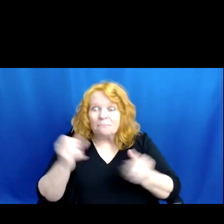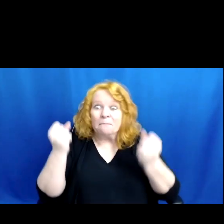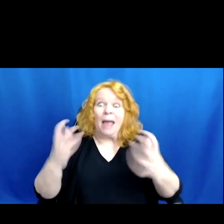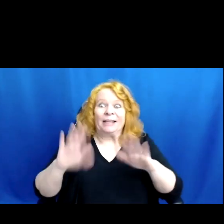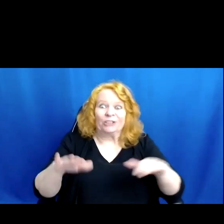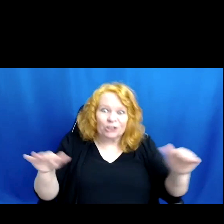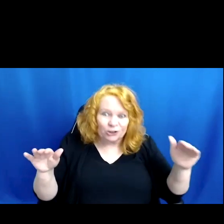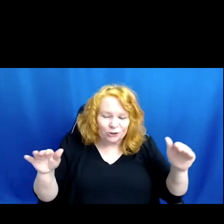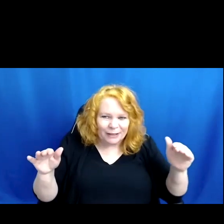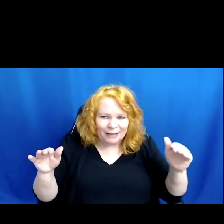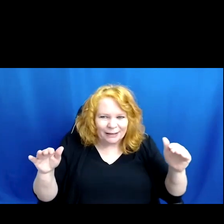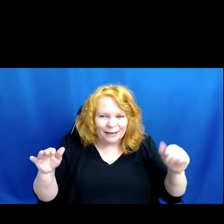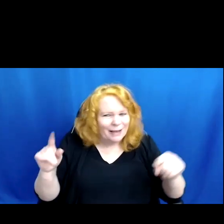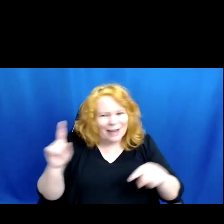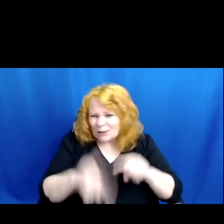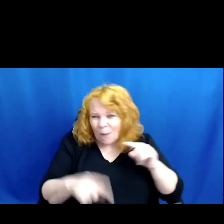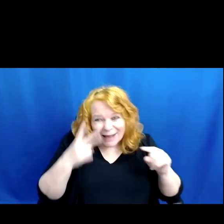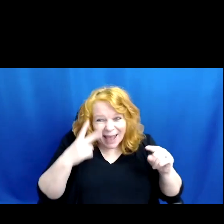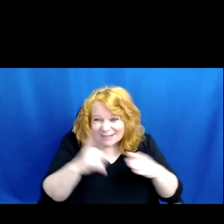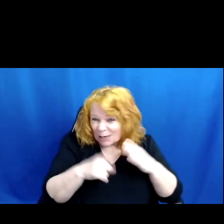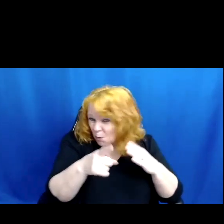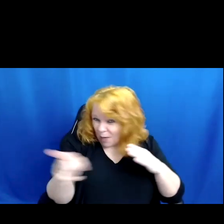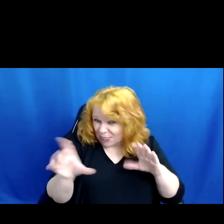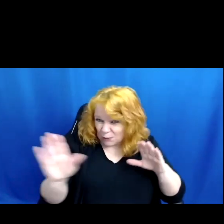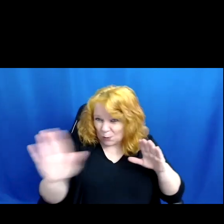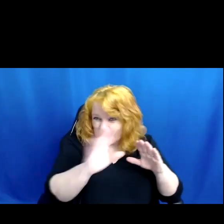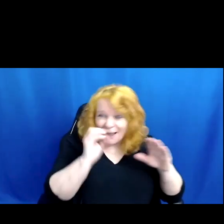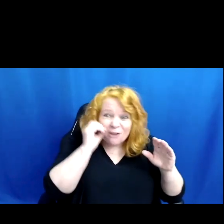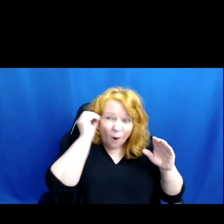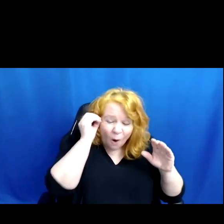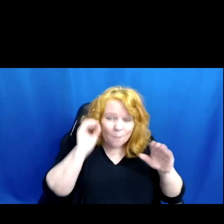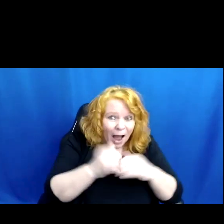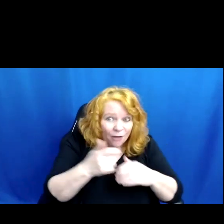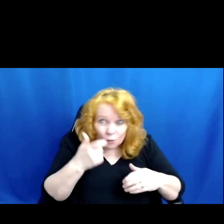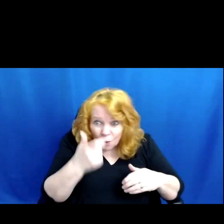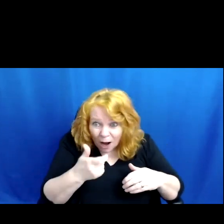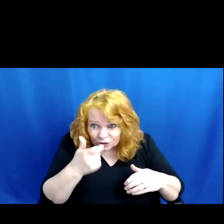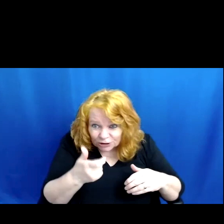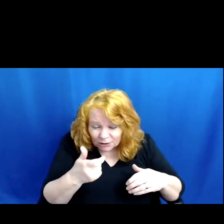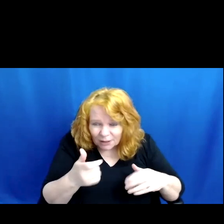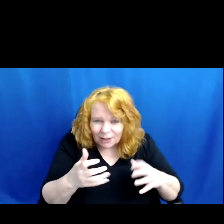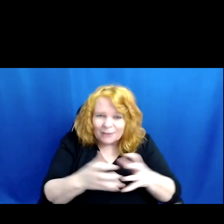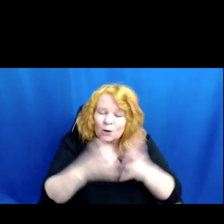I cannot see what they are doing and how well they are engaging but there are a lot of children watching.